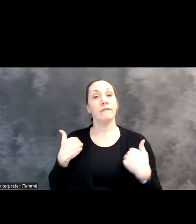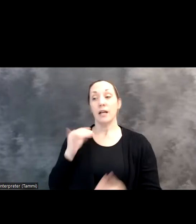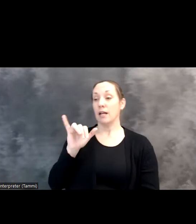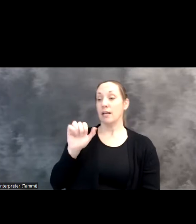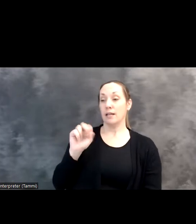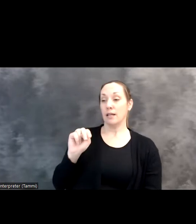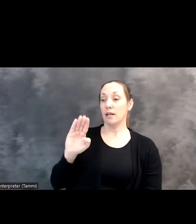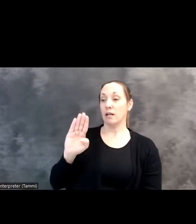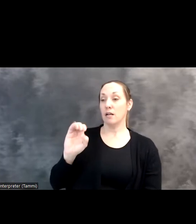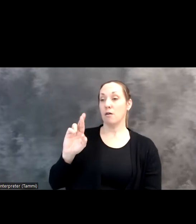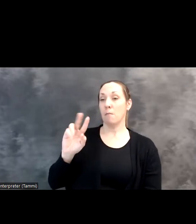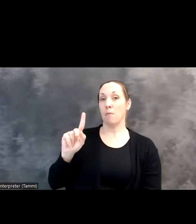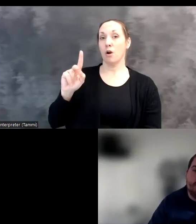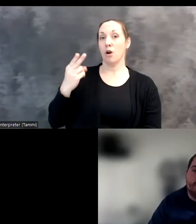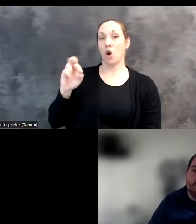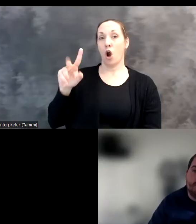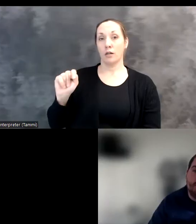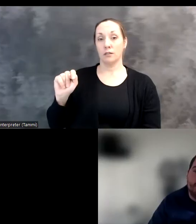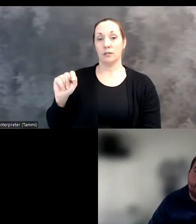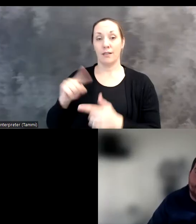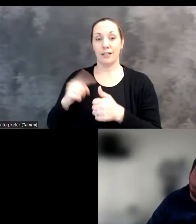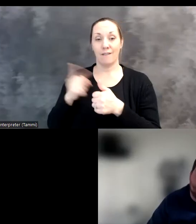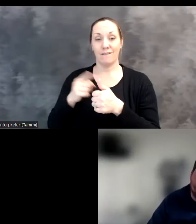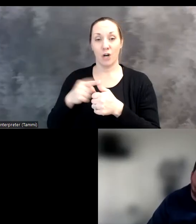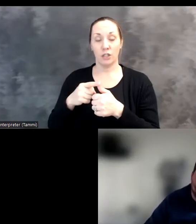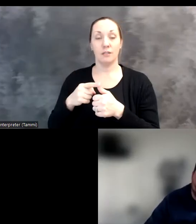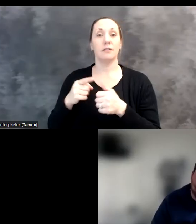they briefly introduce themselves, they take 30 minutes to introduce